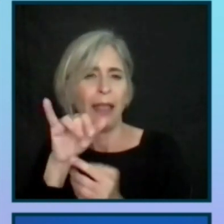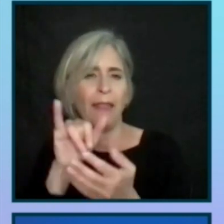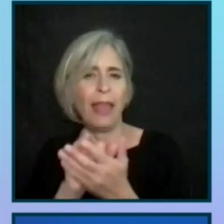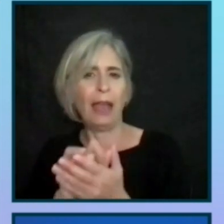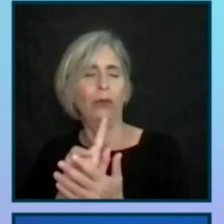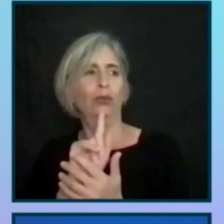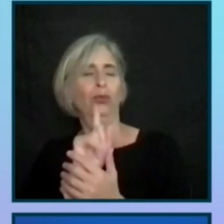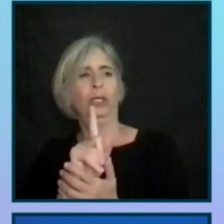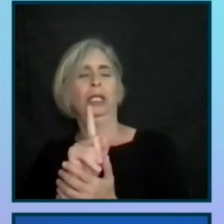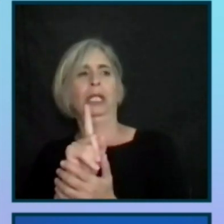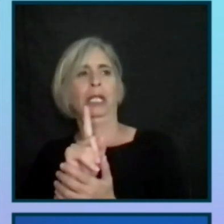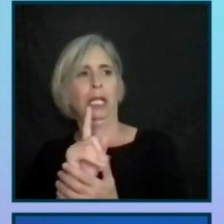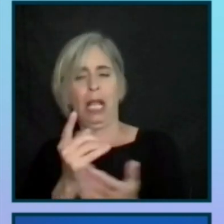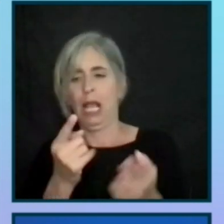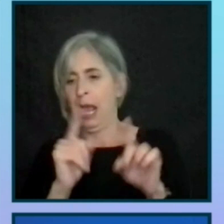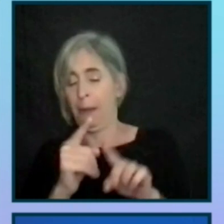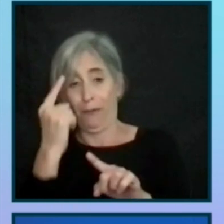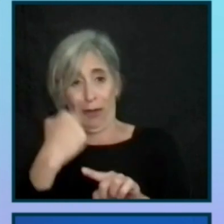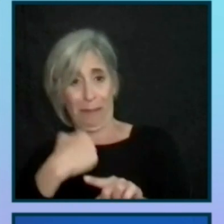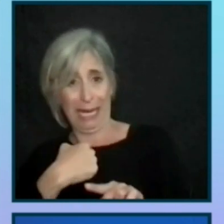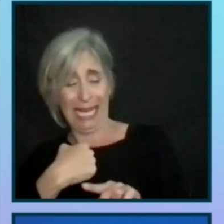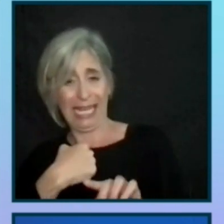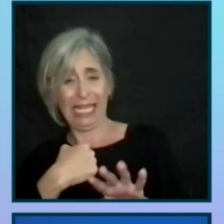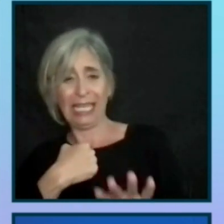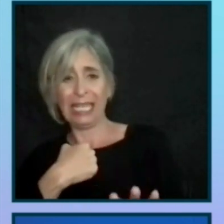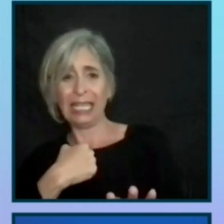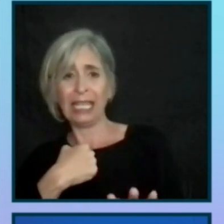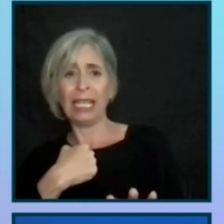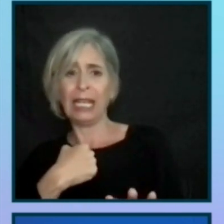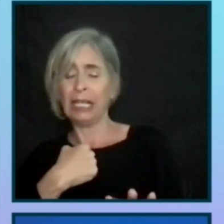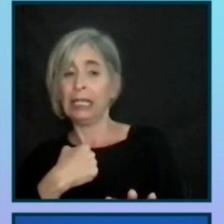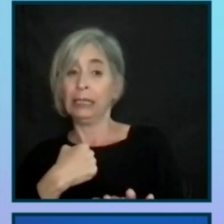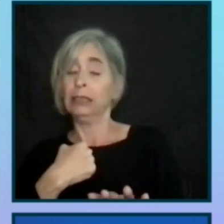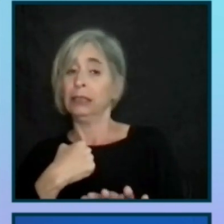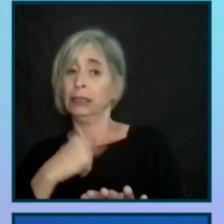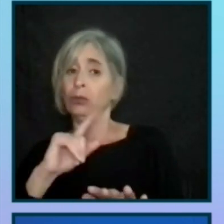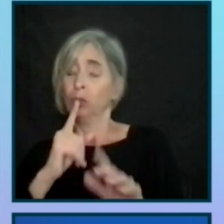would turn out for me to be as big a deal as GAAD itself.